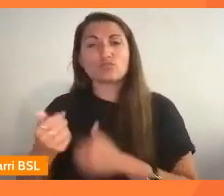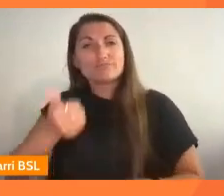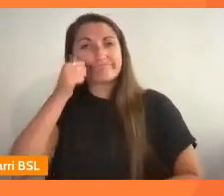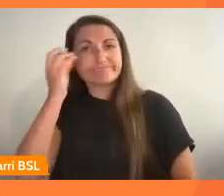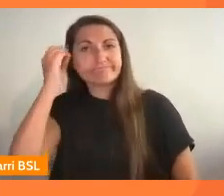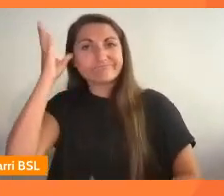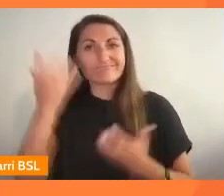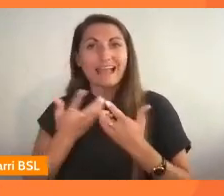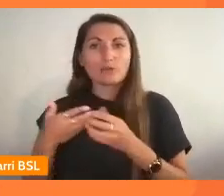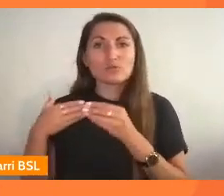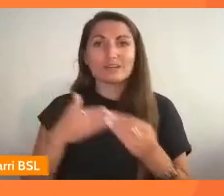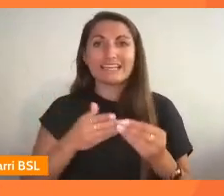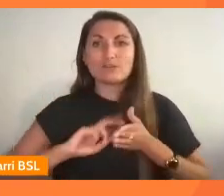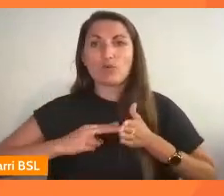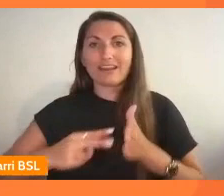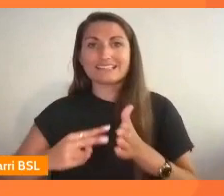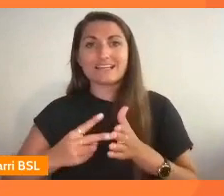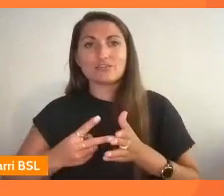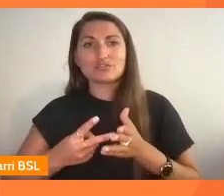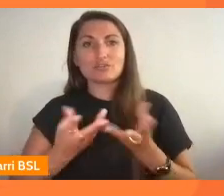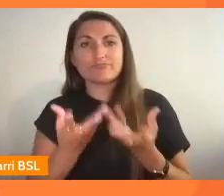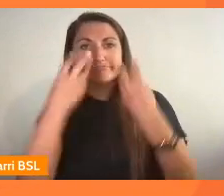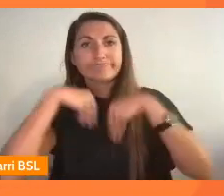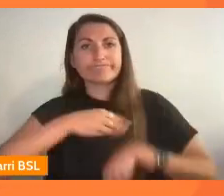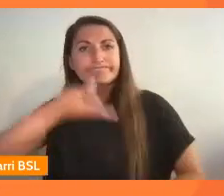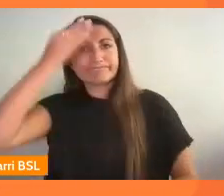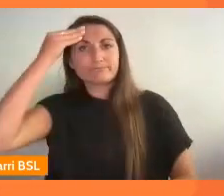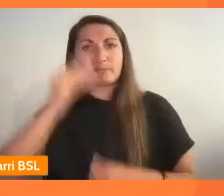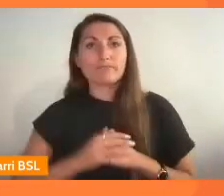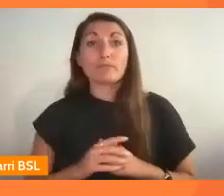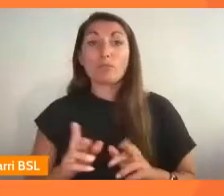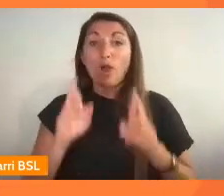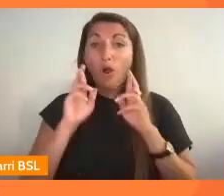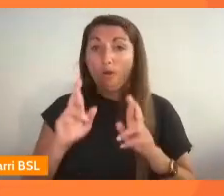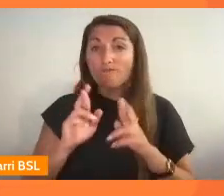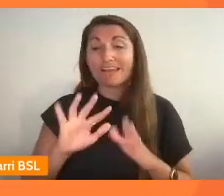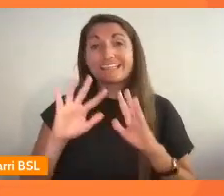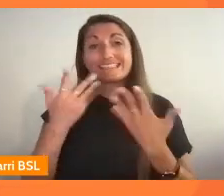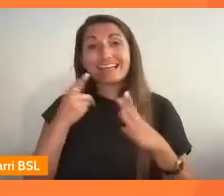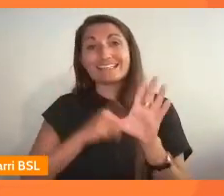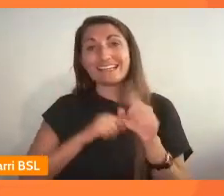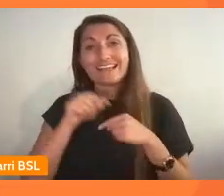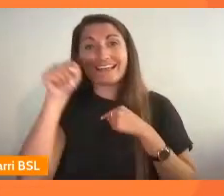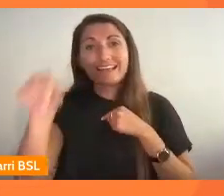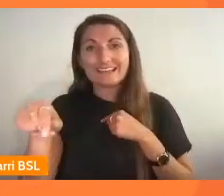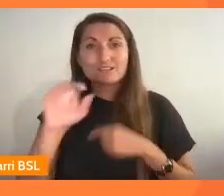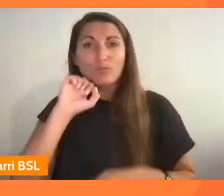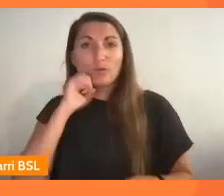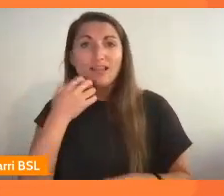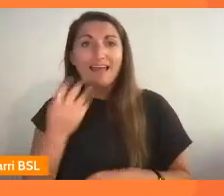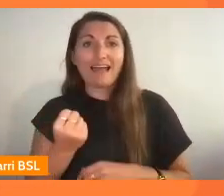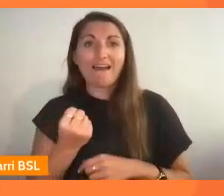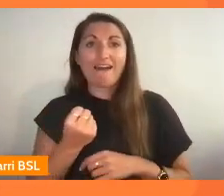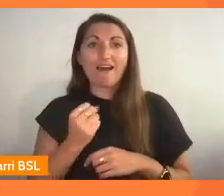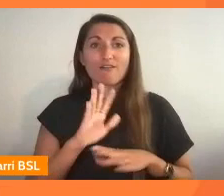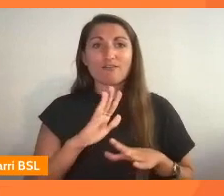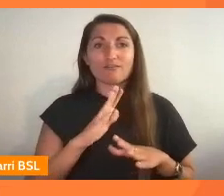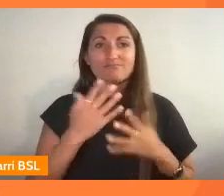in turn, what we hope is that ten years on from now we will have infrastructure where people are able to come out of